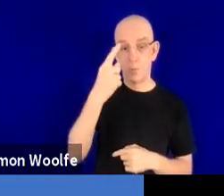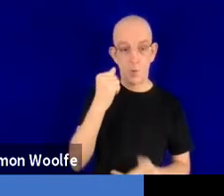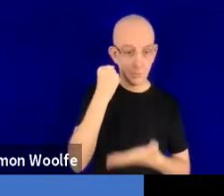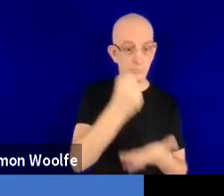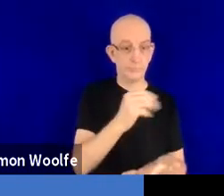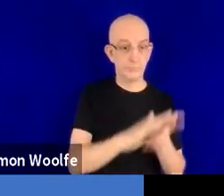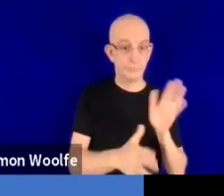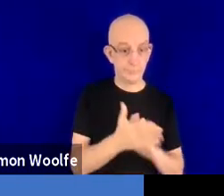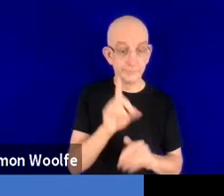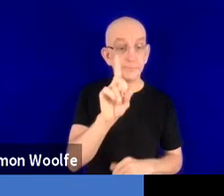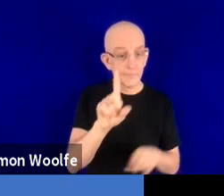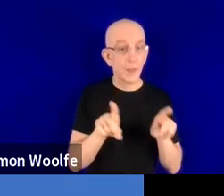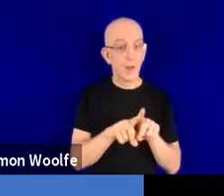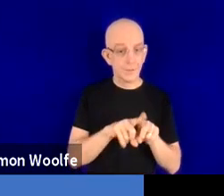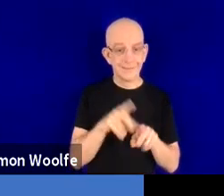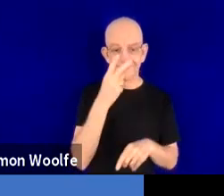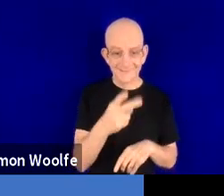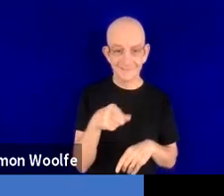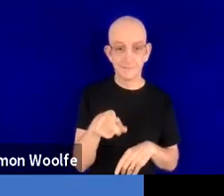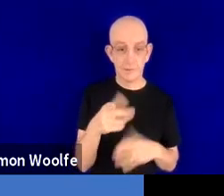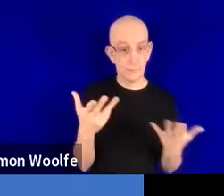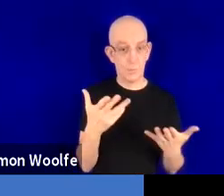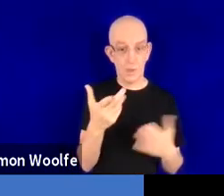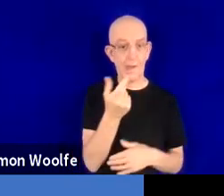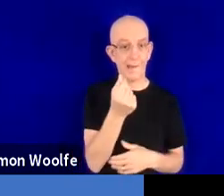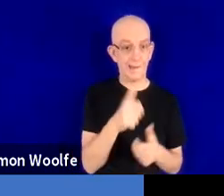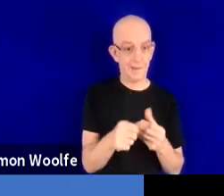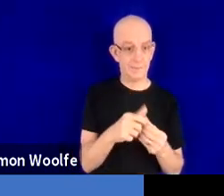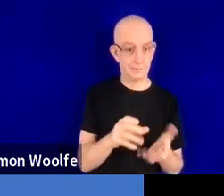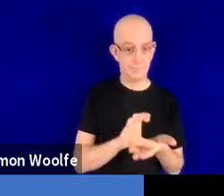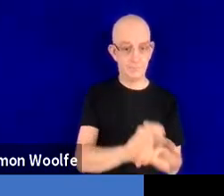Another thing we can have a look at is the horizontal expansion of benefits